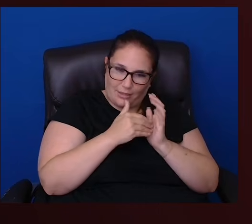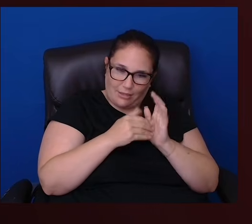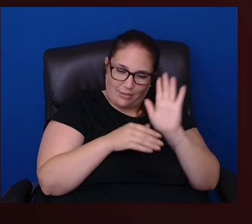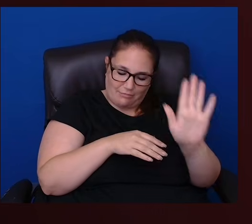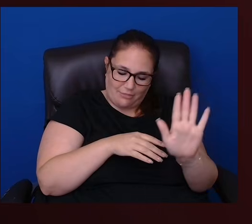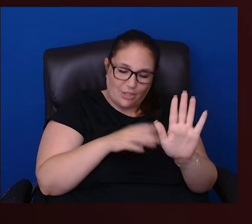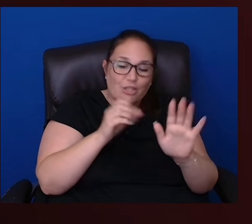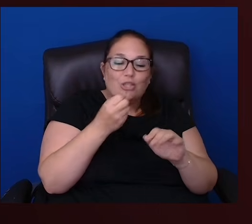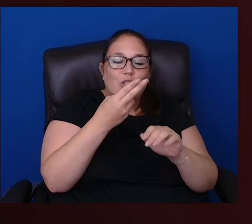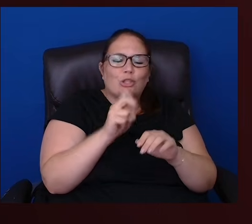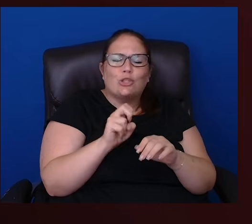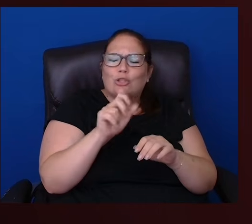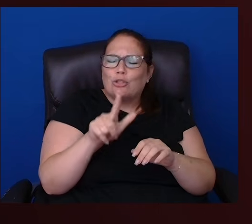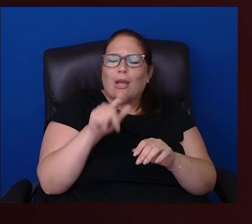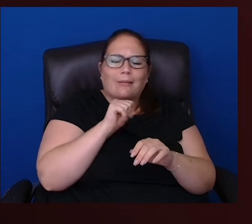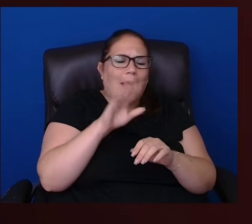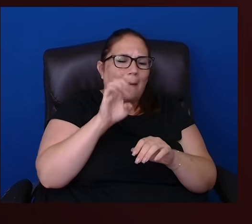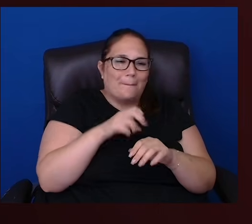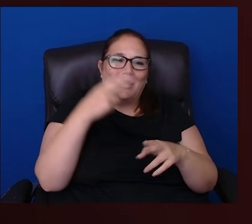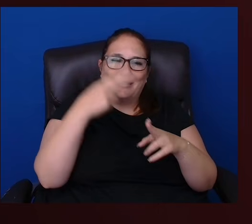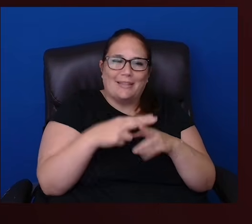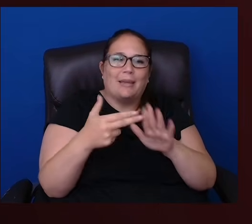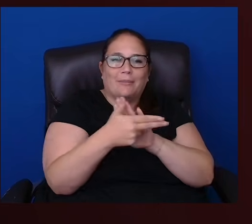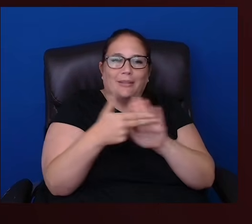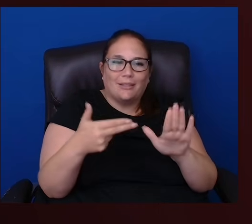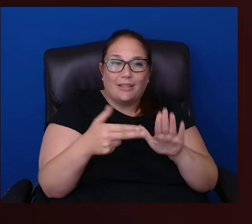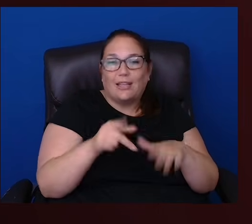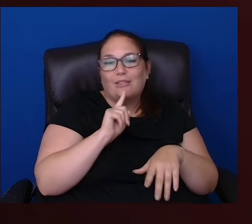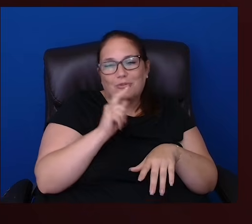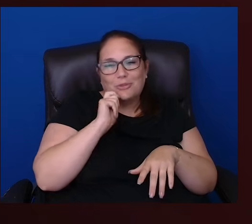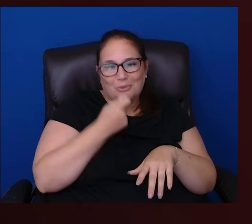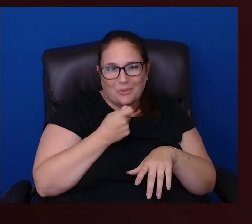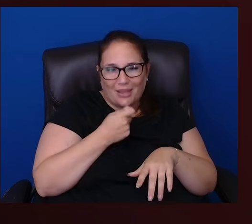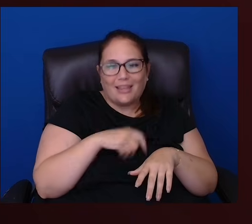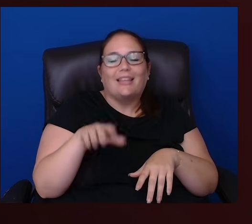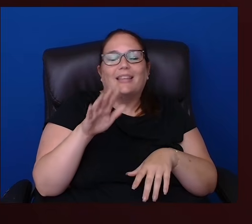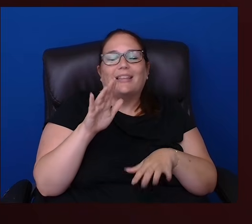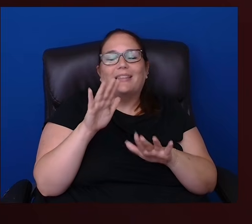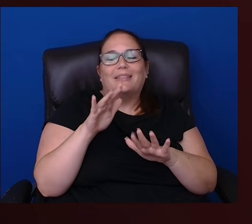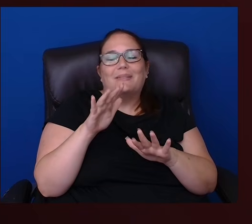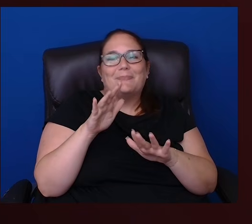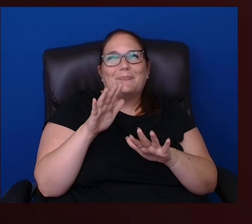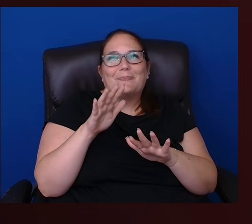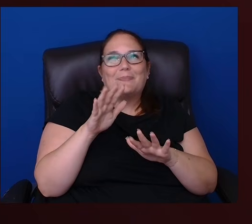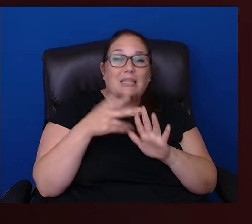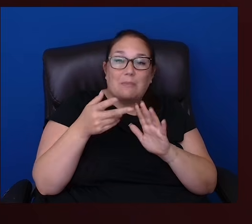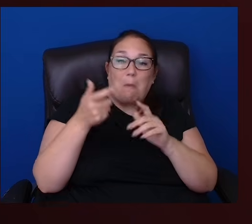so Qdrant is really cool. It is a -- it's going to be pulled down for me as